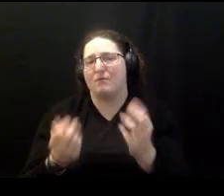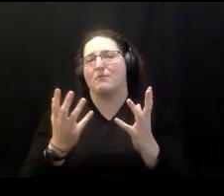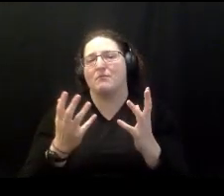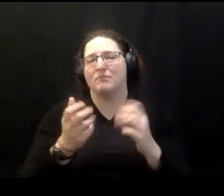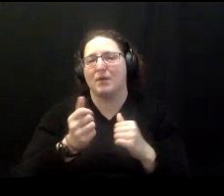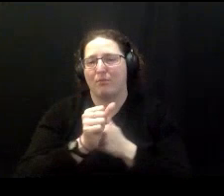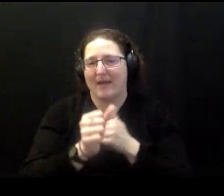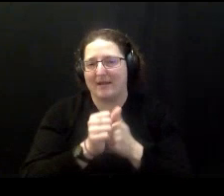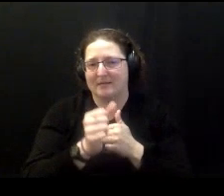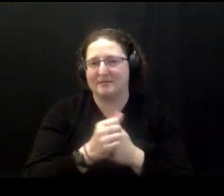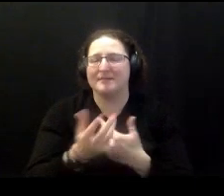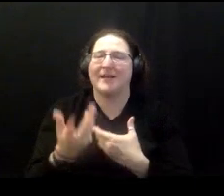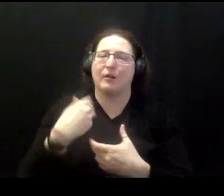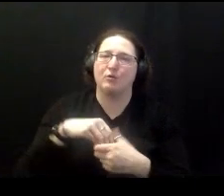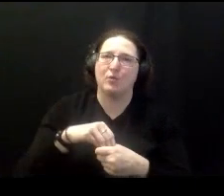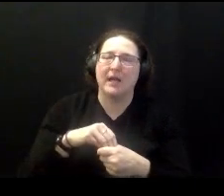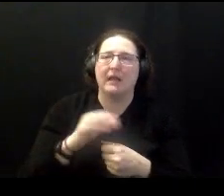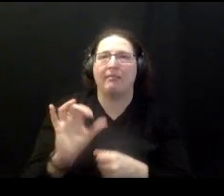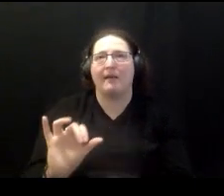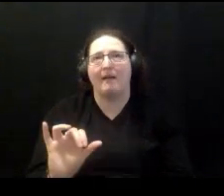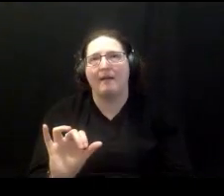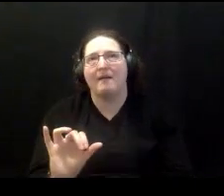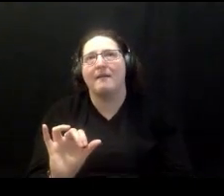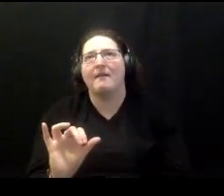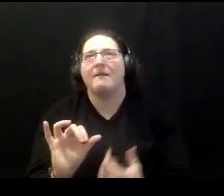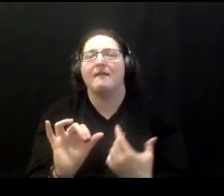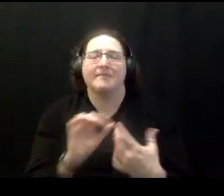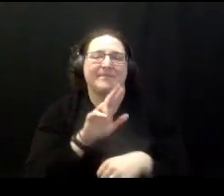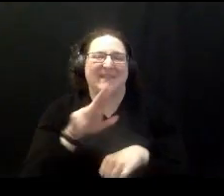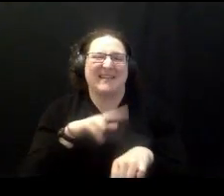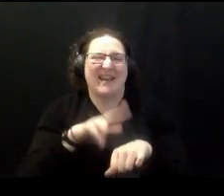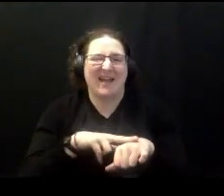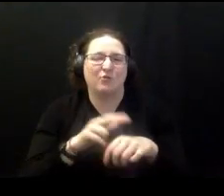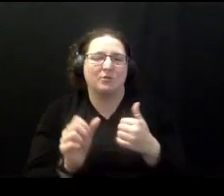threats and hazards which traditionally fall within the natural disaster category as well